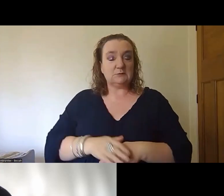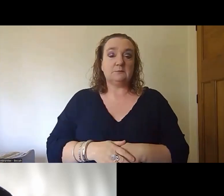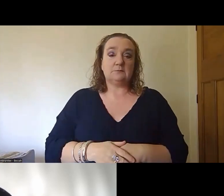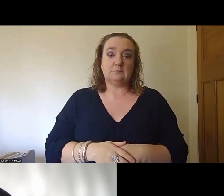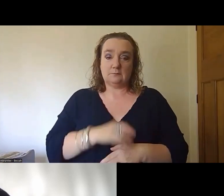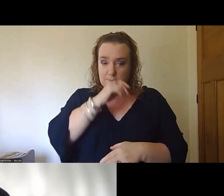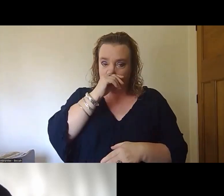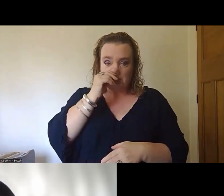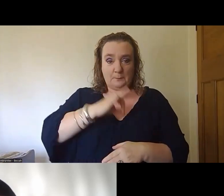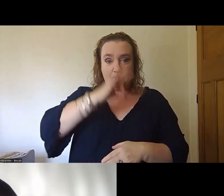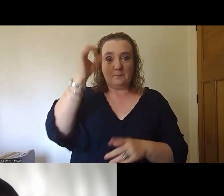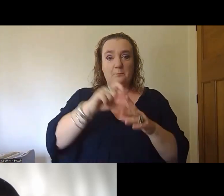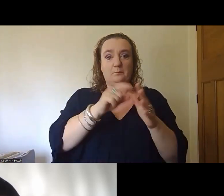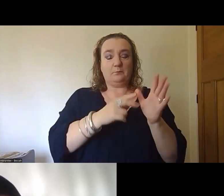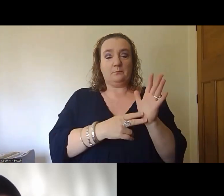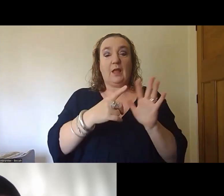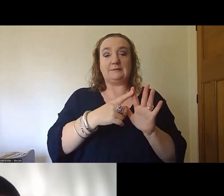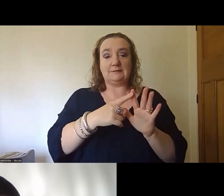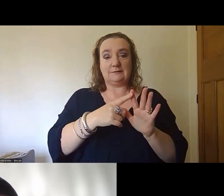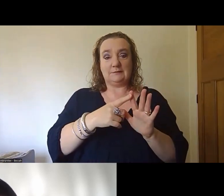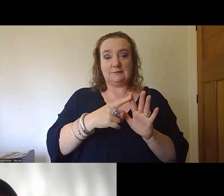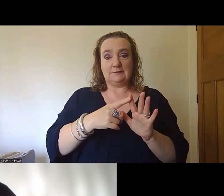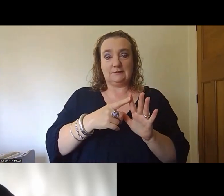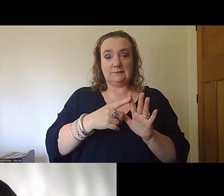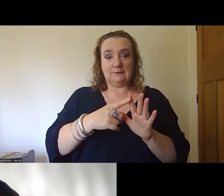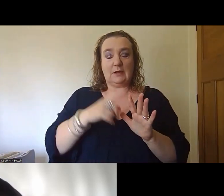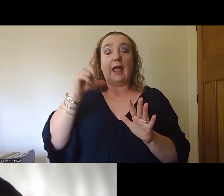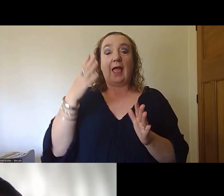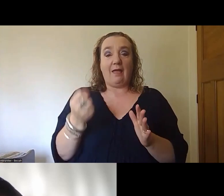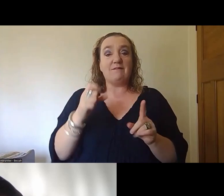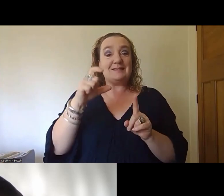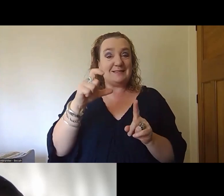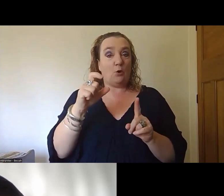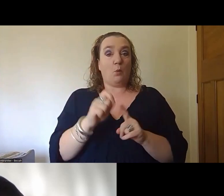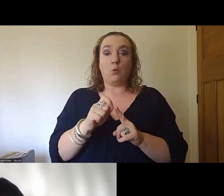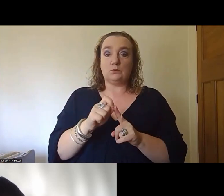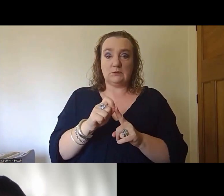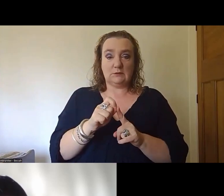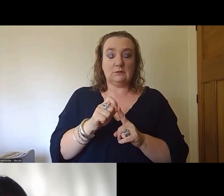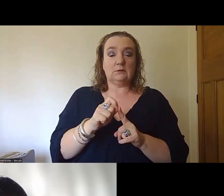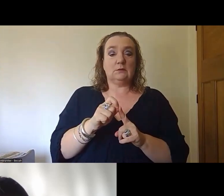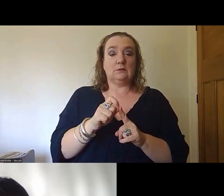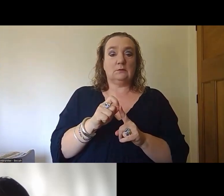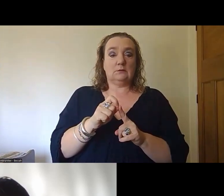Morning everyone. My name's Dane. I've got cerebral palsy, so that's the disability